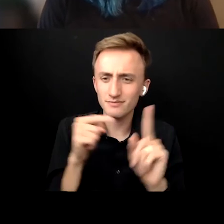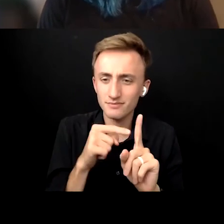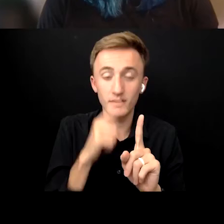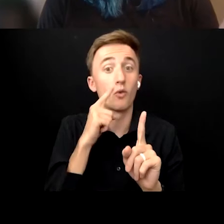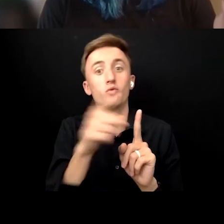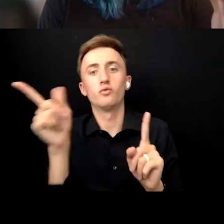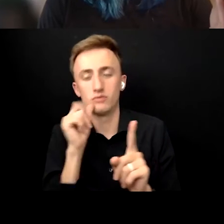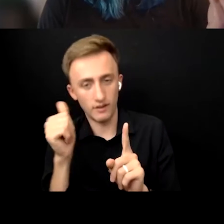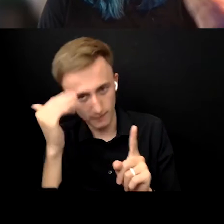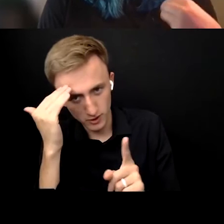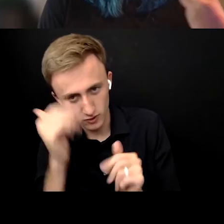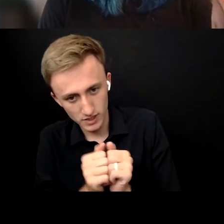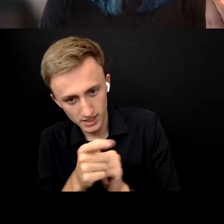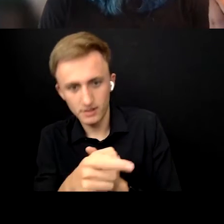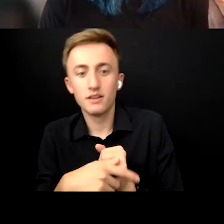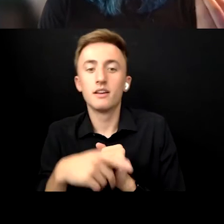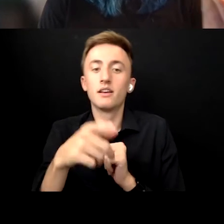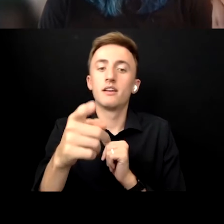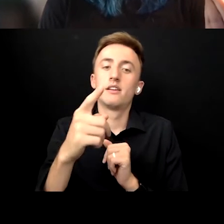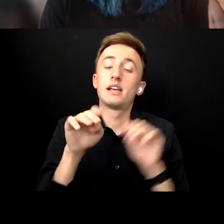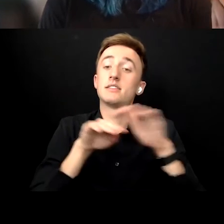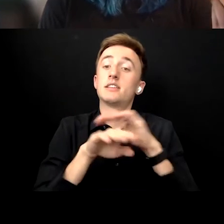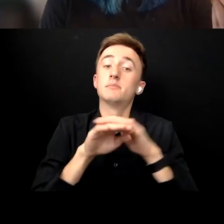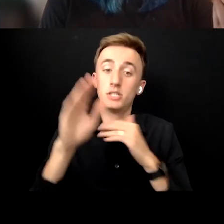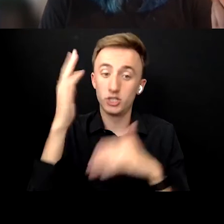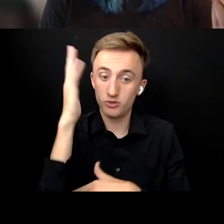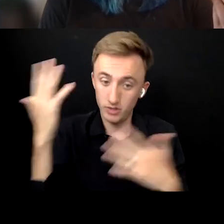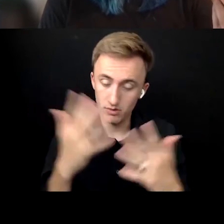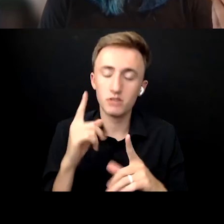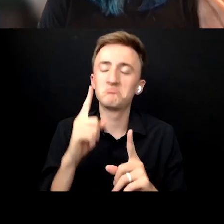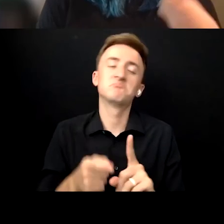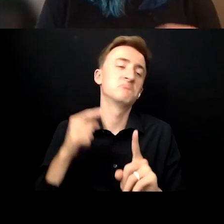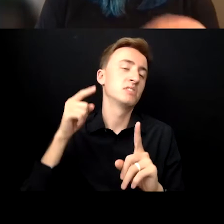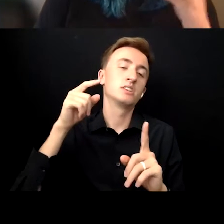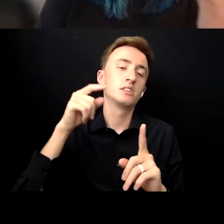familiar with this, the accessibility tree is essentially just -- whoops, there we go -- is